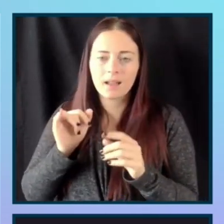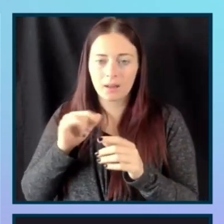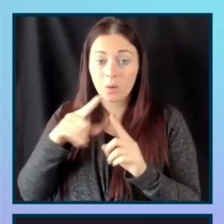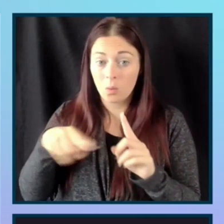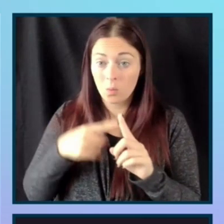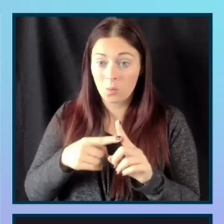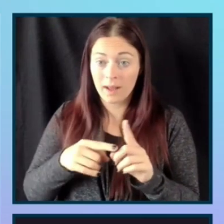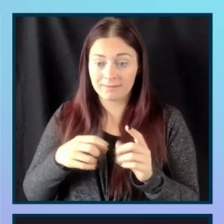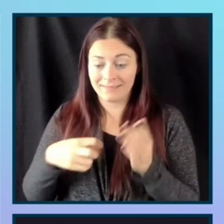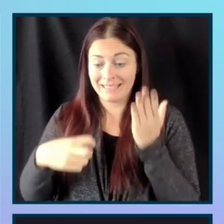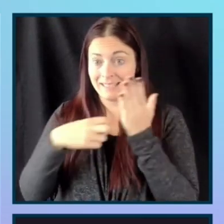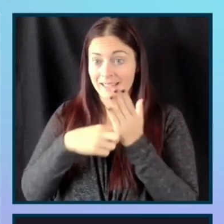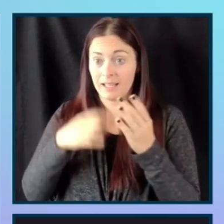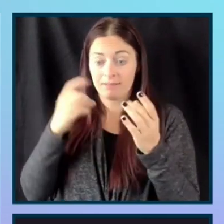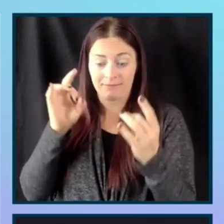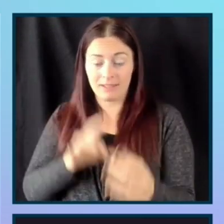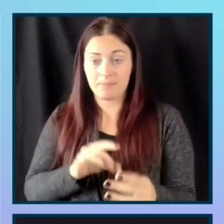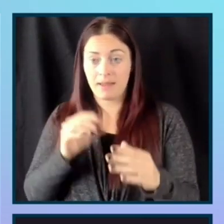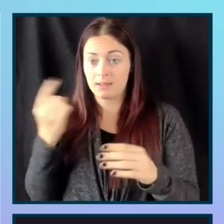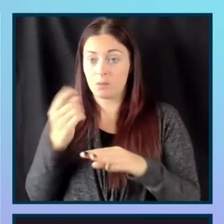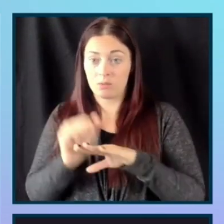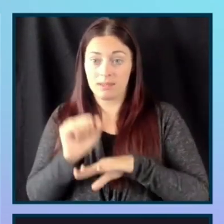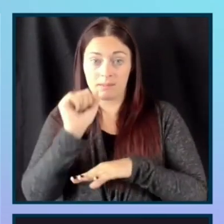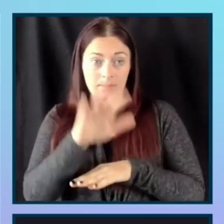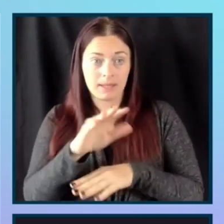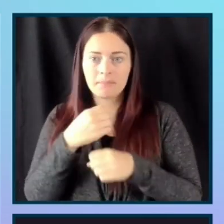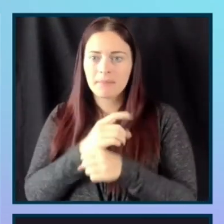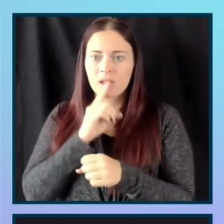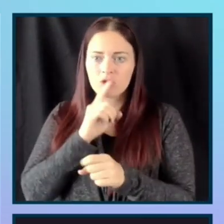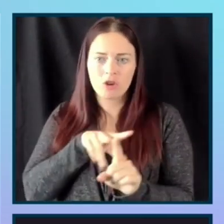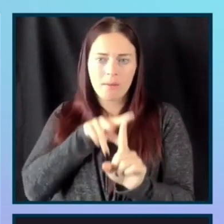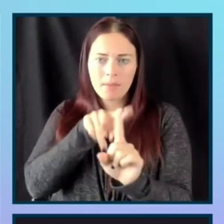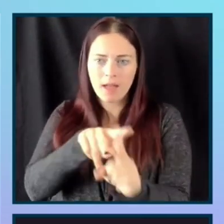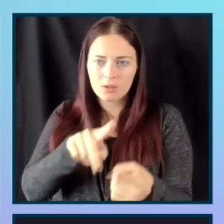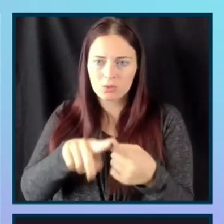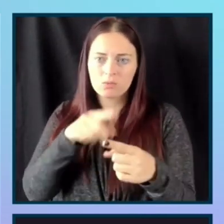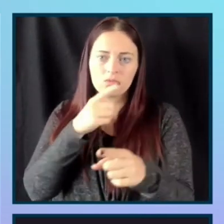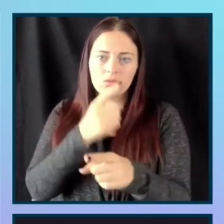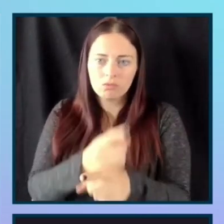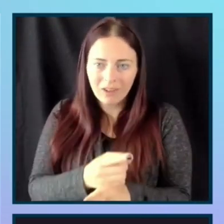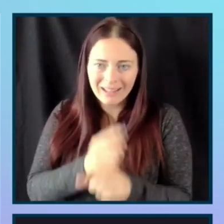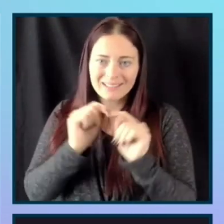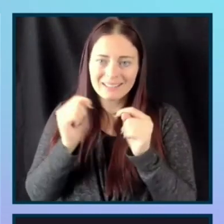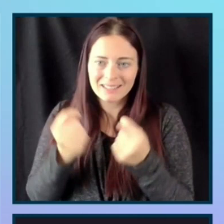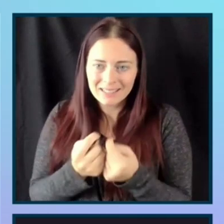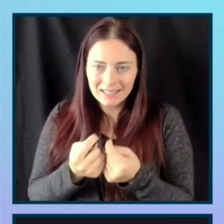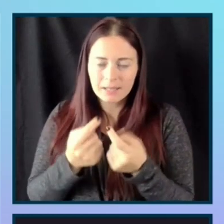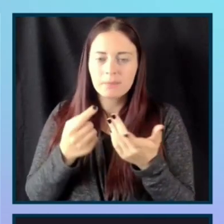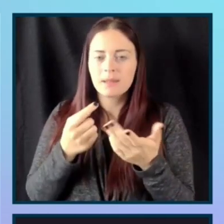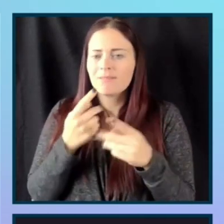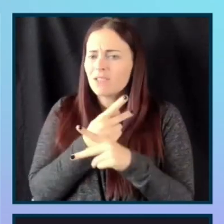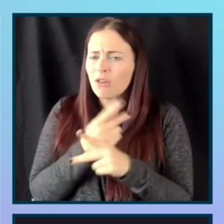And from this, you can draw out user journey insights of why people are falling off, why people aren't able to access.